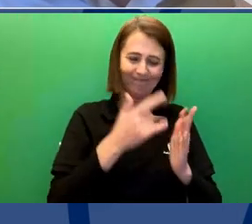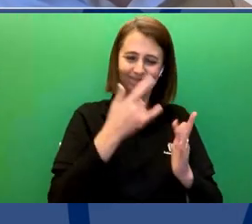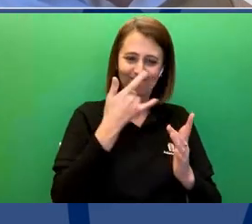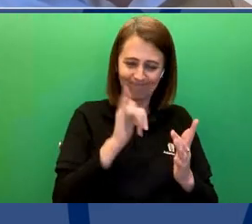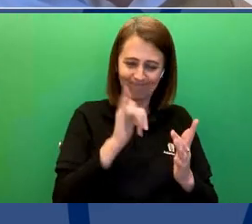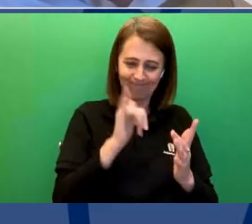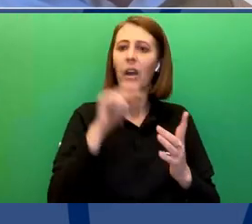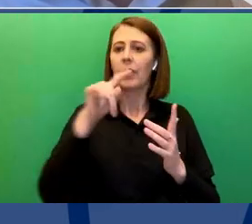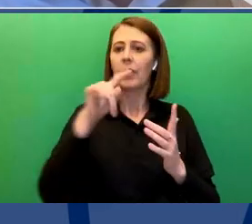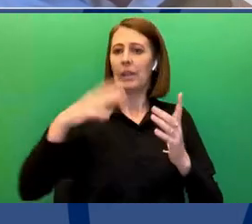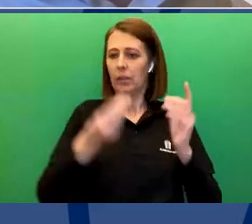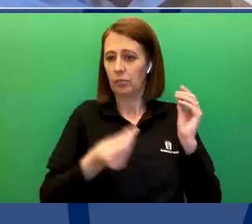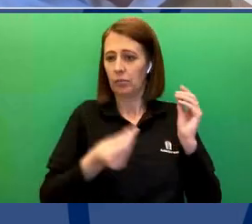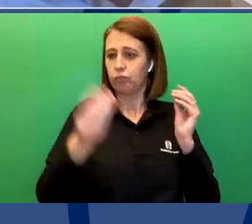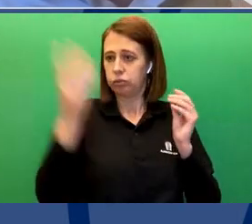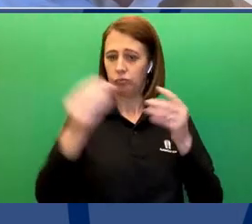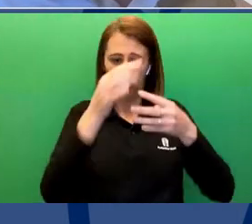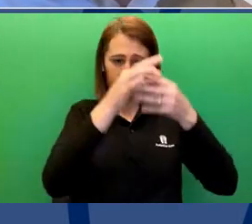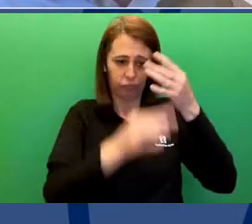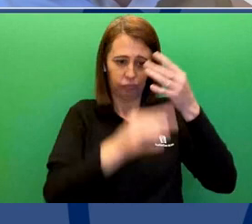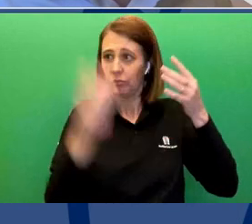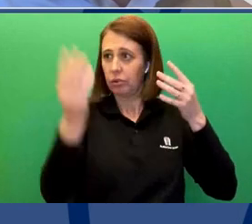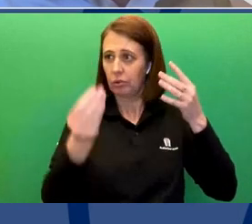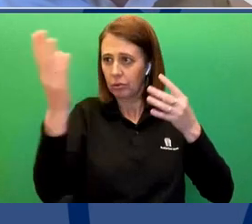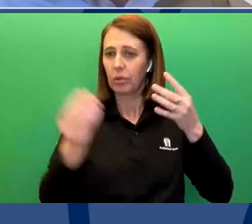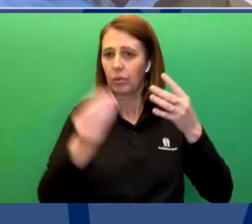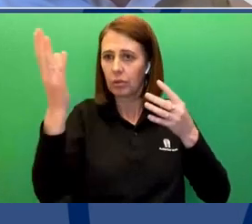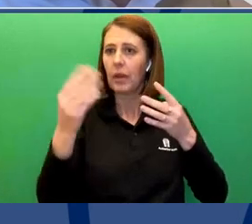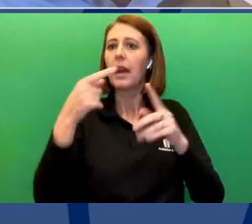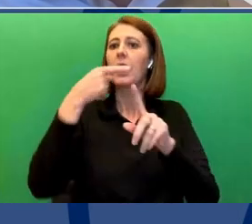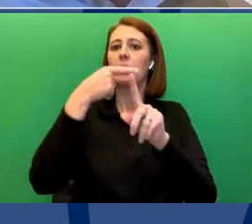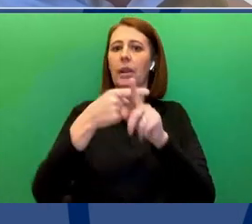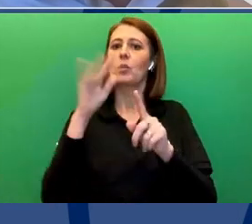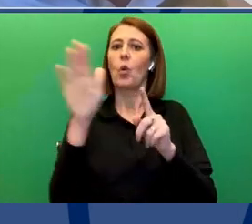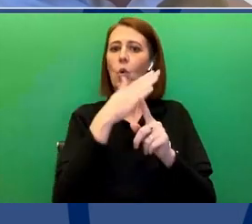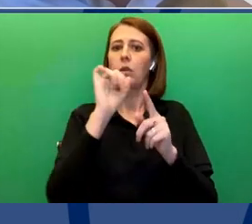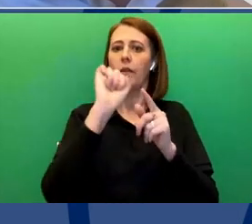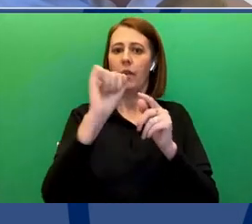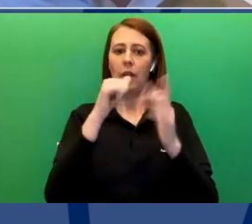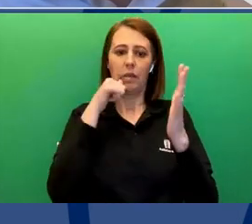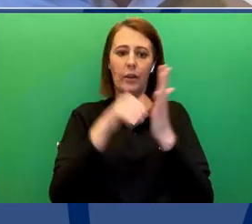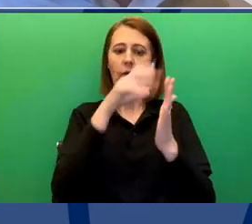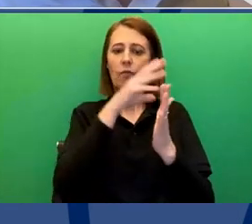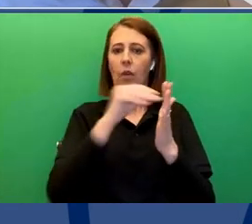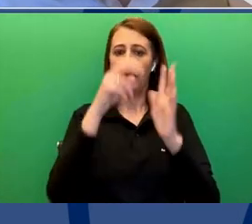they will need a letter from an accountant attesting to a 30 per cent decline in revenue.